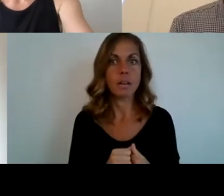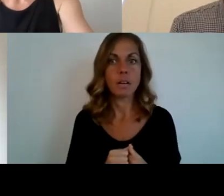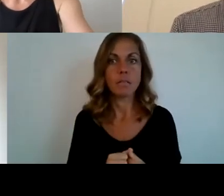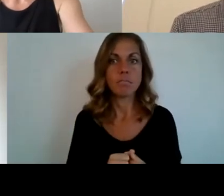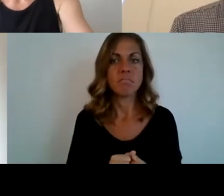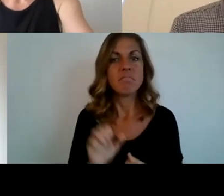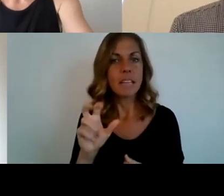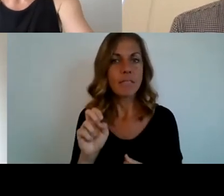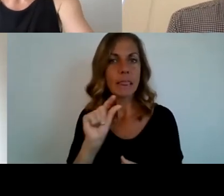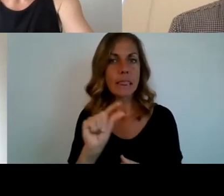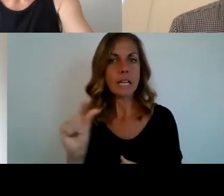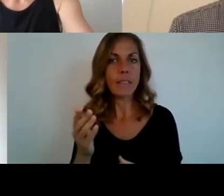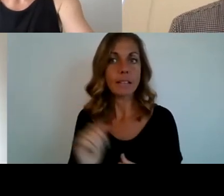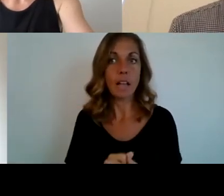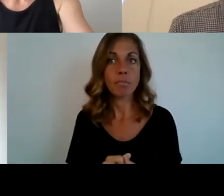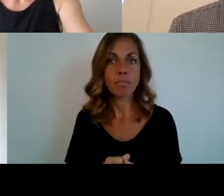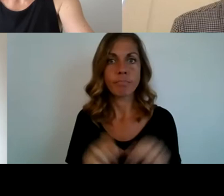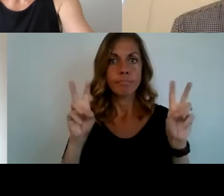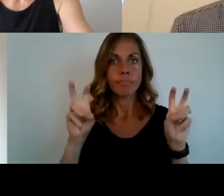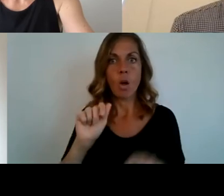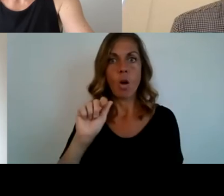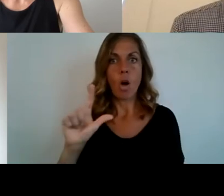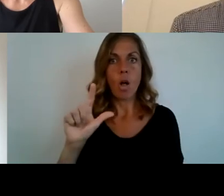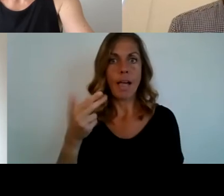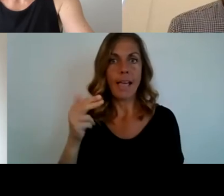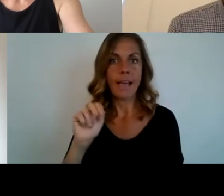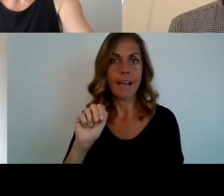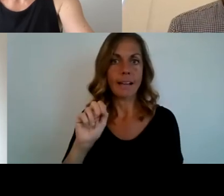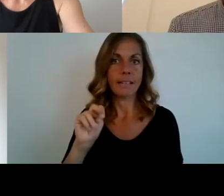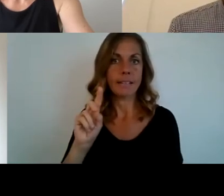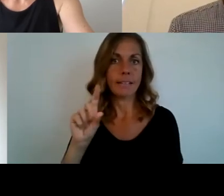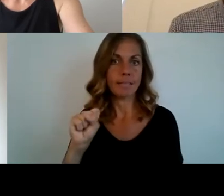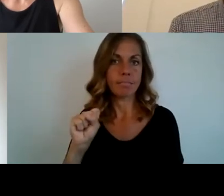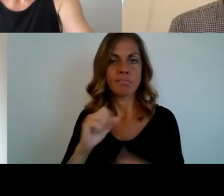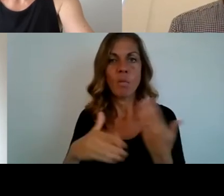like an All Hands. What do All Hands feel like? And thinking back to walking into this